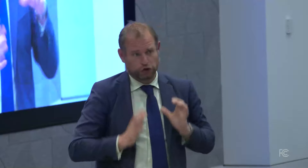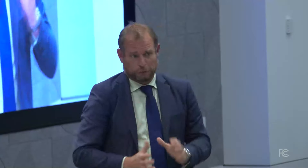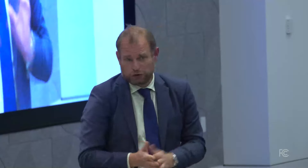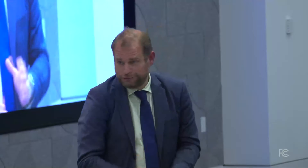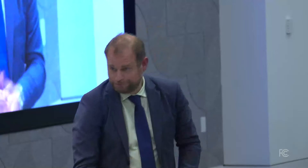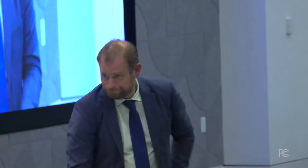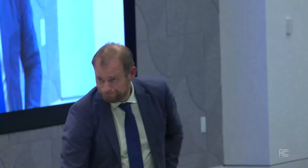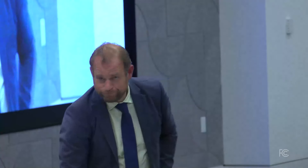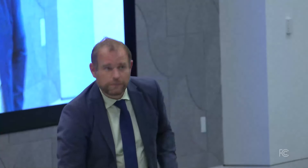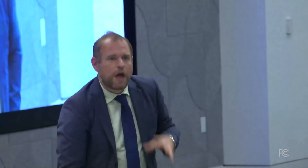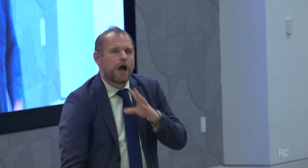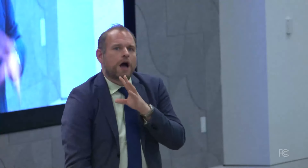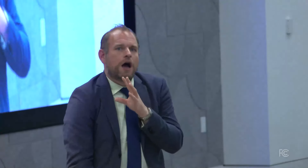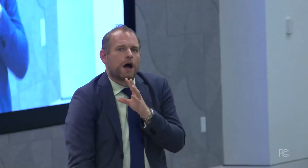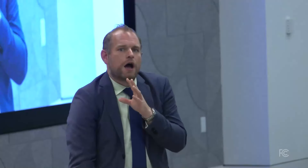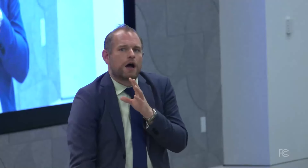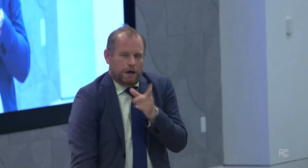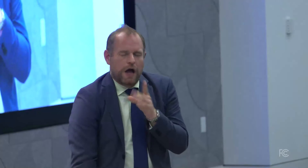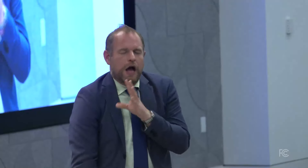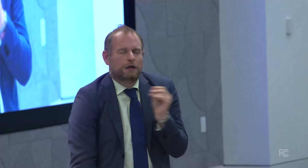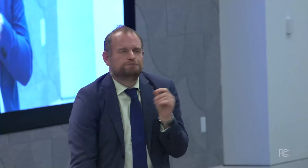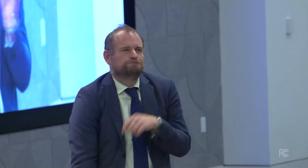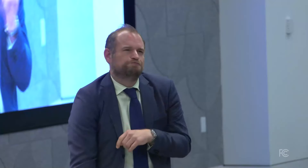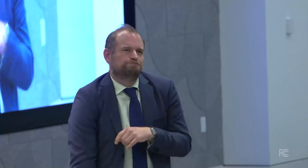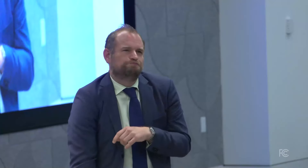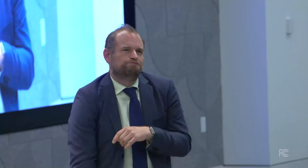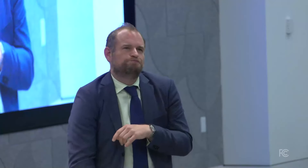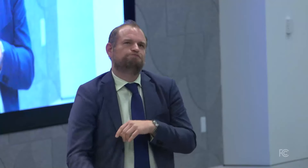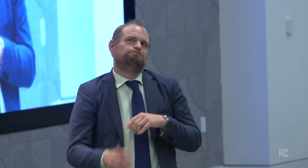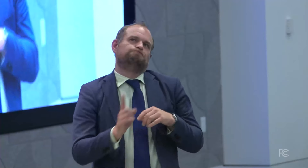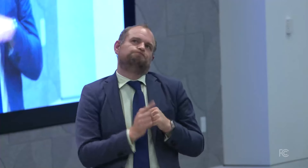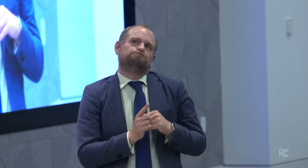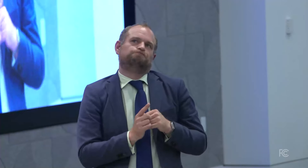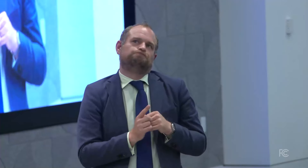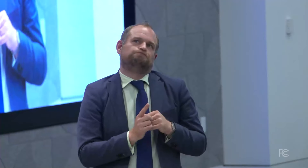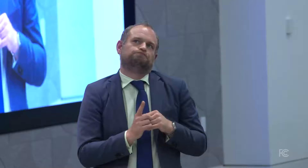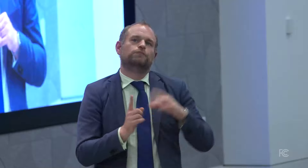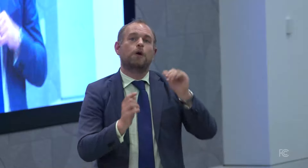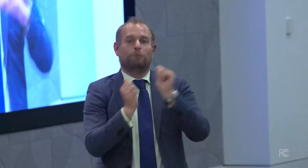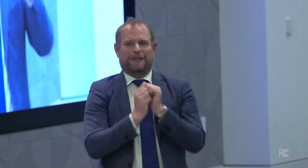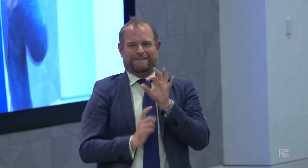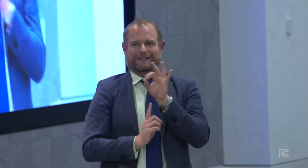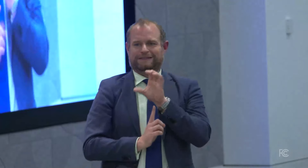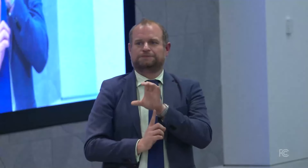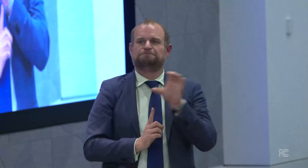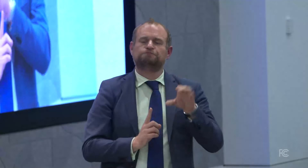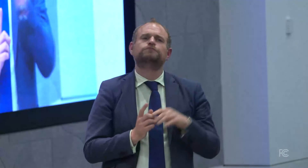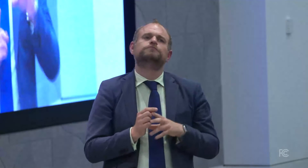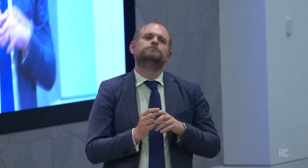BUT AGAIN IT GOES BACK TO ASKING THE CONSUMER WHAT THEIR PREFERENCE IS AND MAKING SURE THAT THE STAFF THAT YOU HAVE ON BOARD ARE ABLE TO ACCOMMODATE THOSE